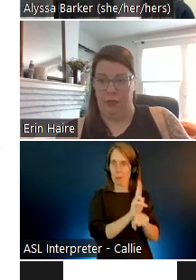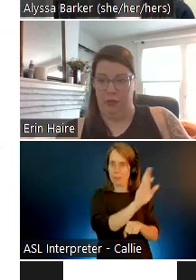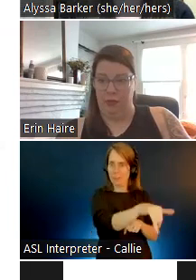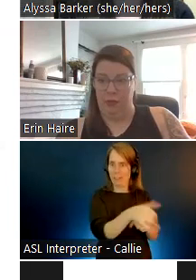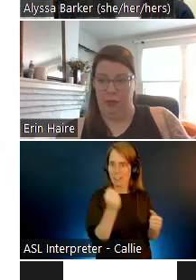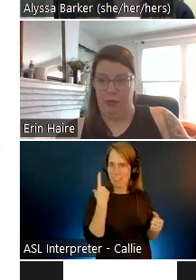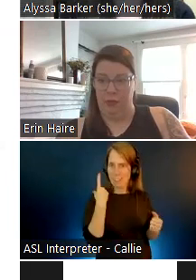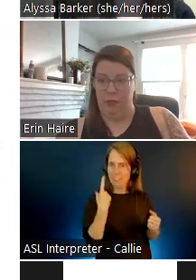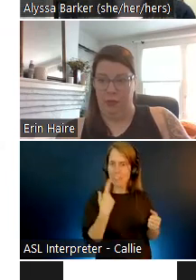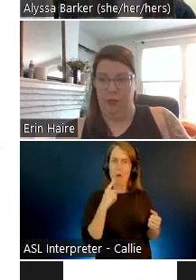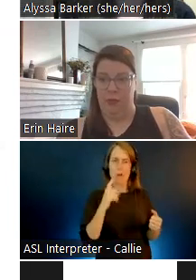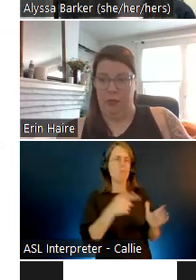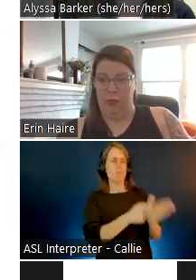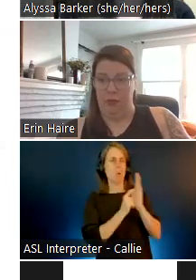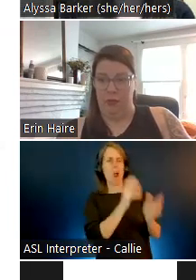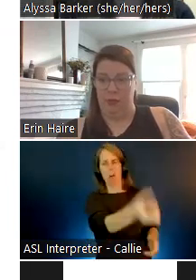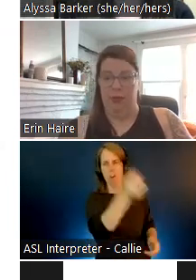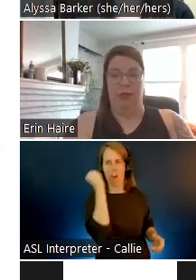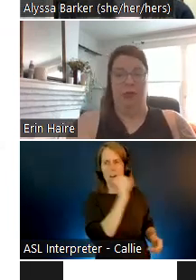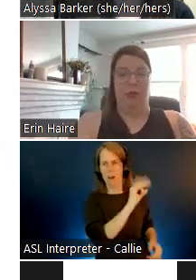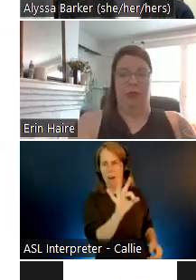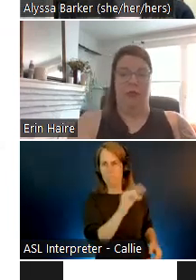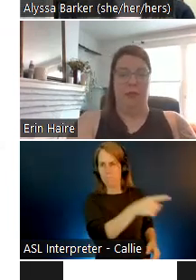would make any sense i don't think for the landlord to require you to take out